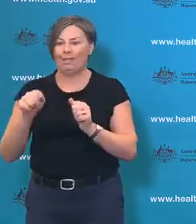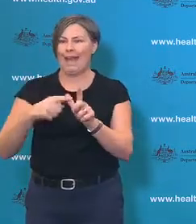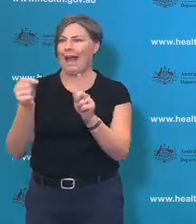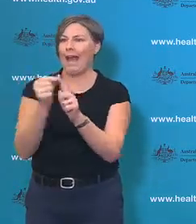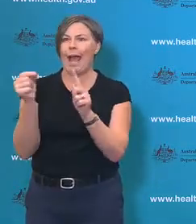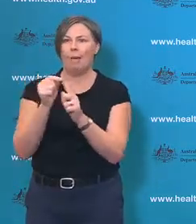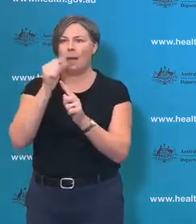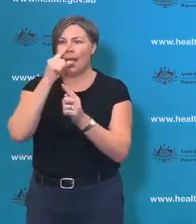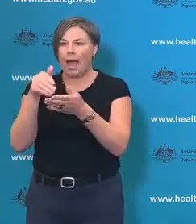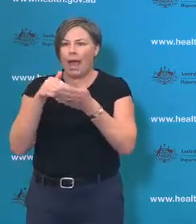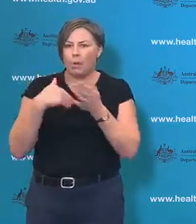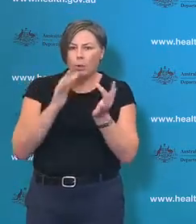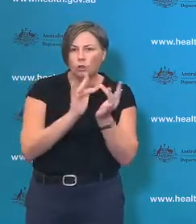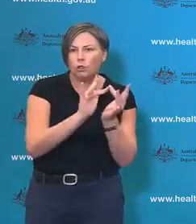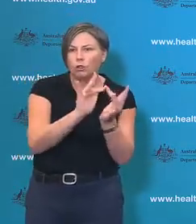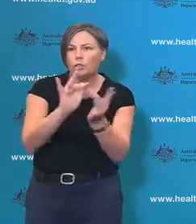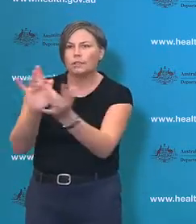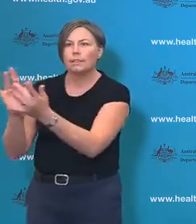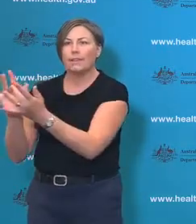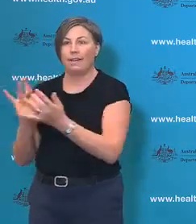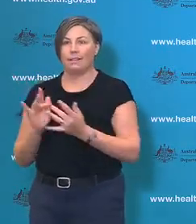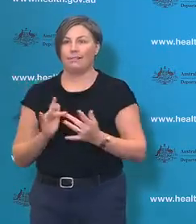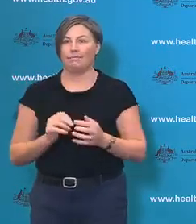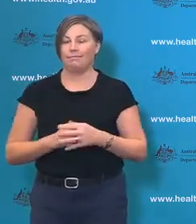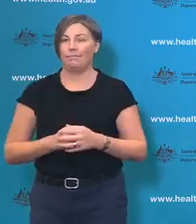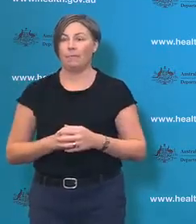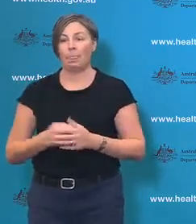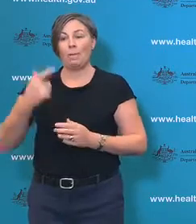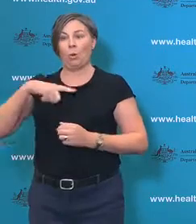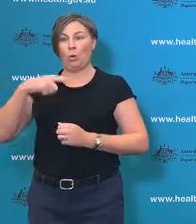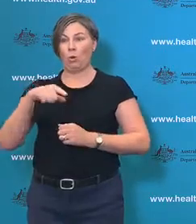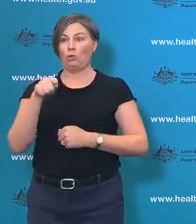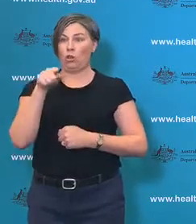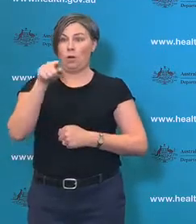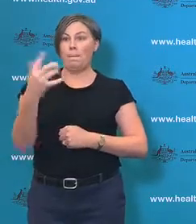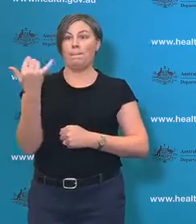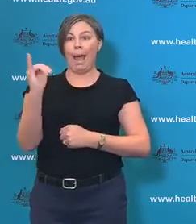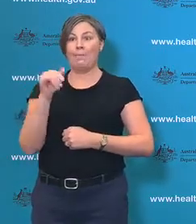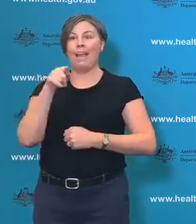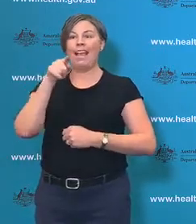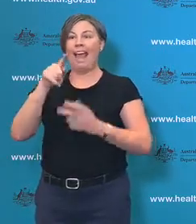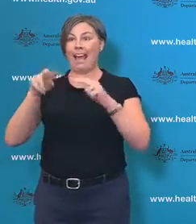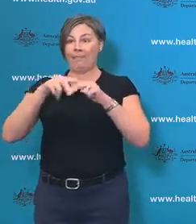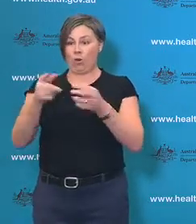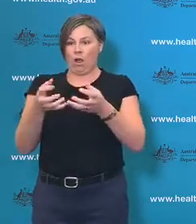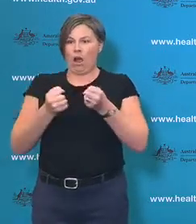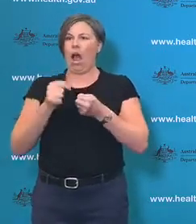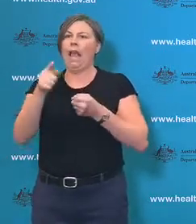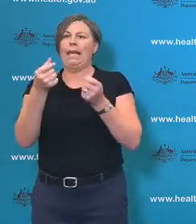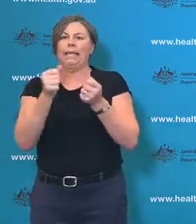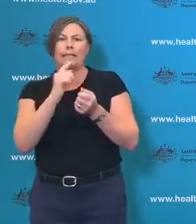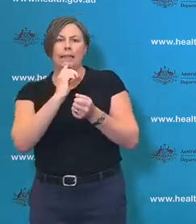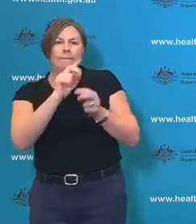where the app comes into its own. It's picking up the people who may have been standing beside you on public transport, the people who may have been with their